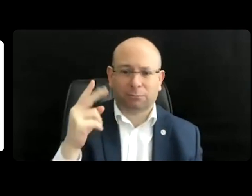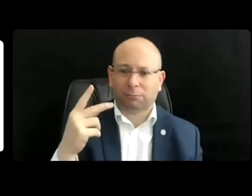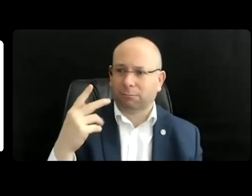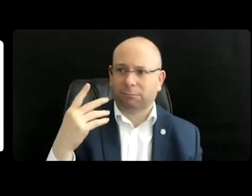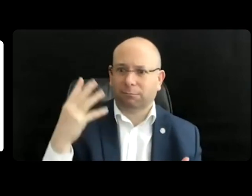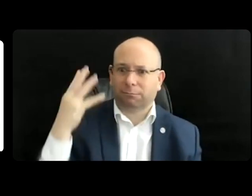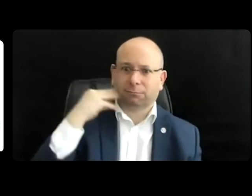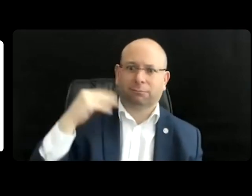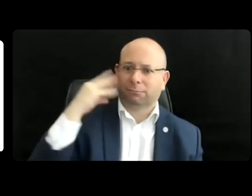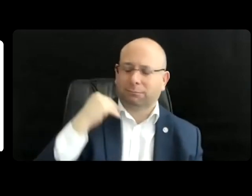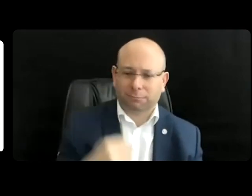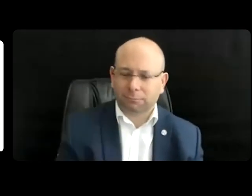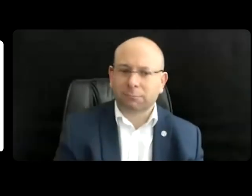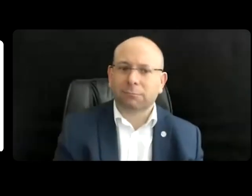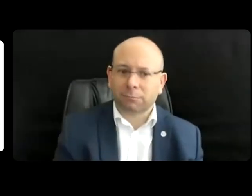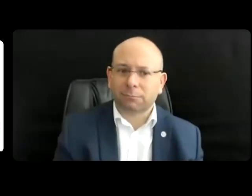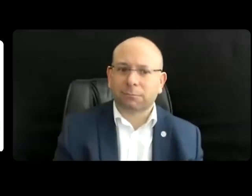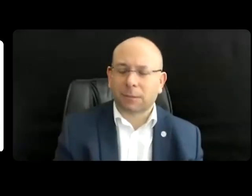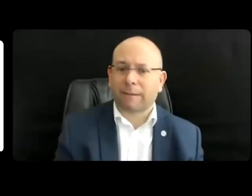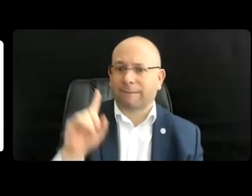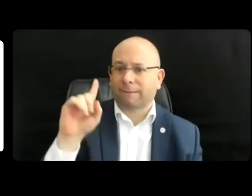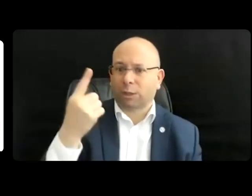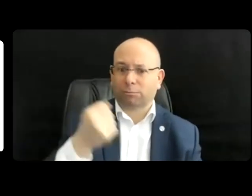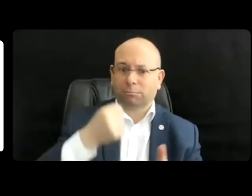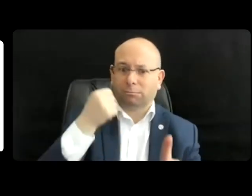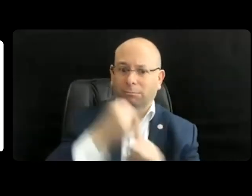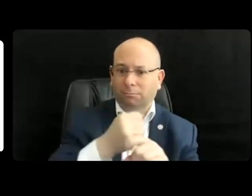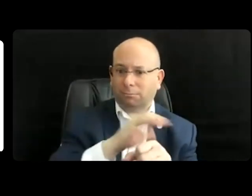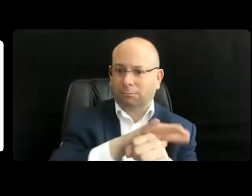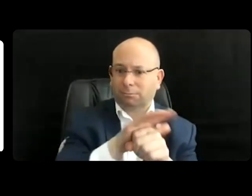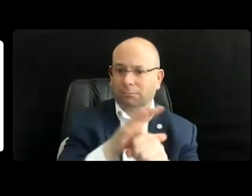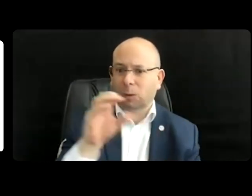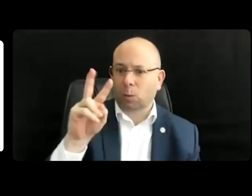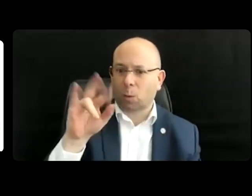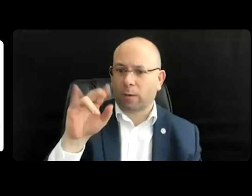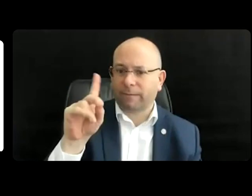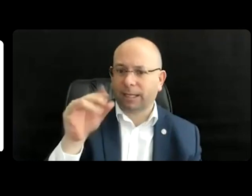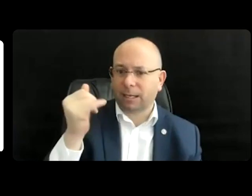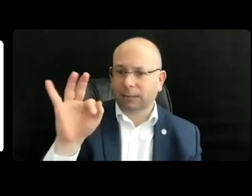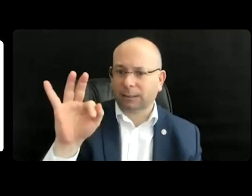I don't think any of us have ever experienced anything like what we have seen